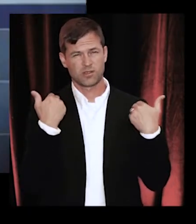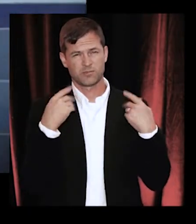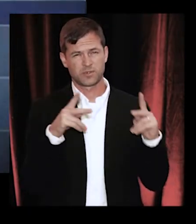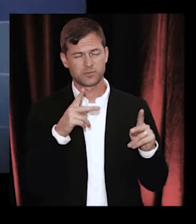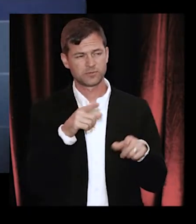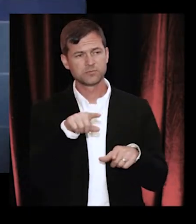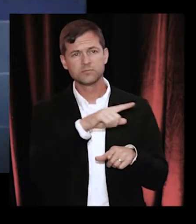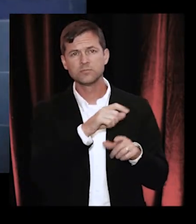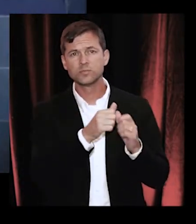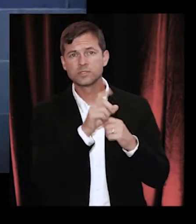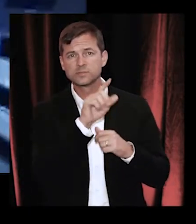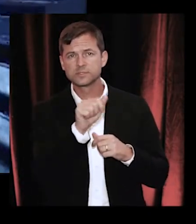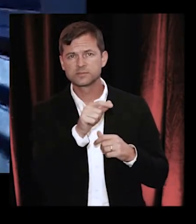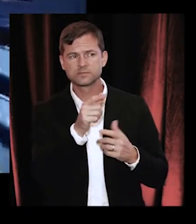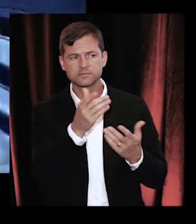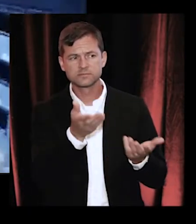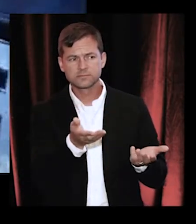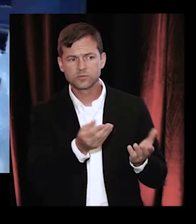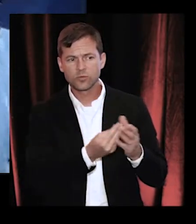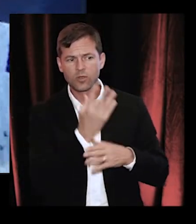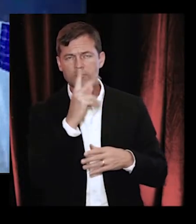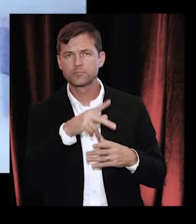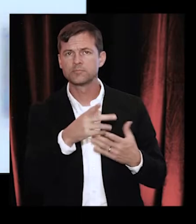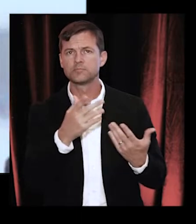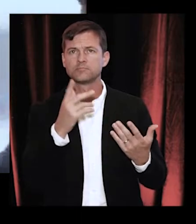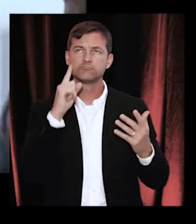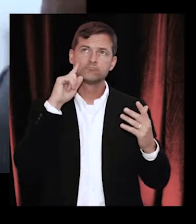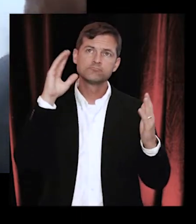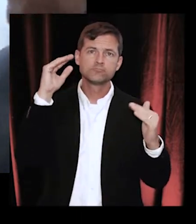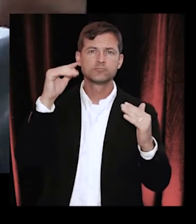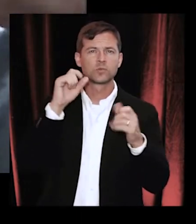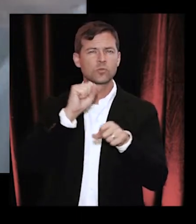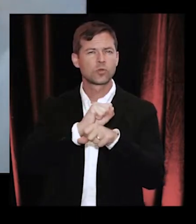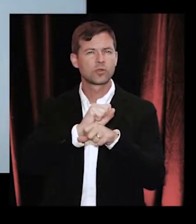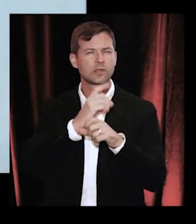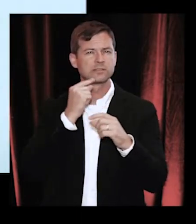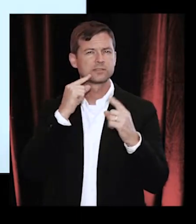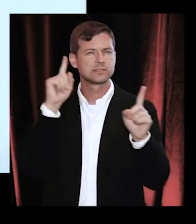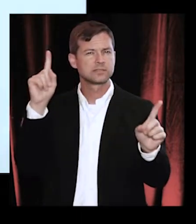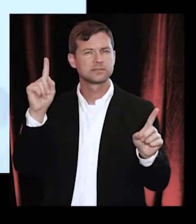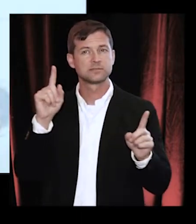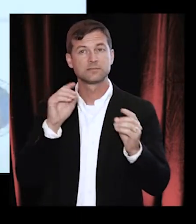should grow up expecting to work and succeed. For more information, visit What can You do